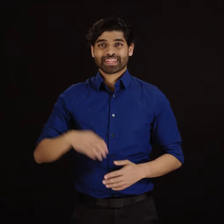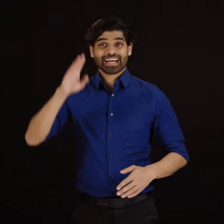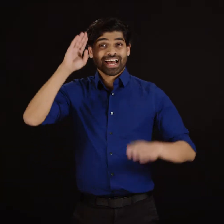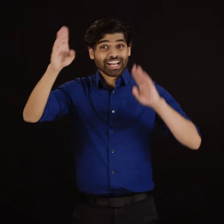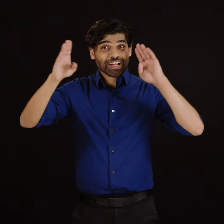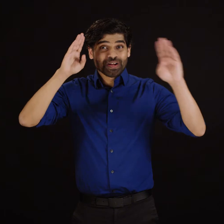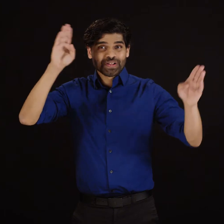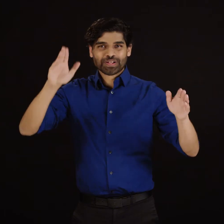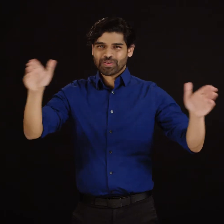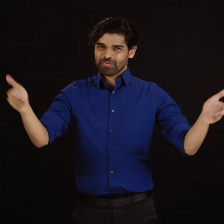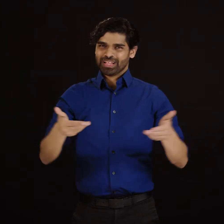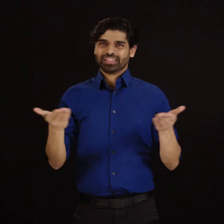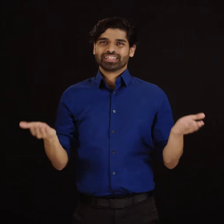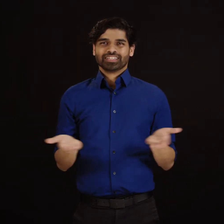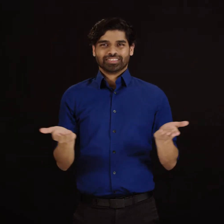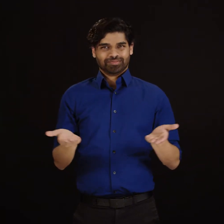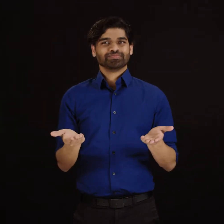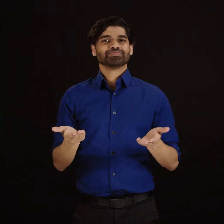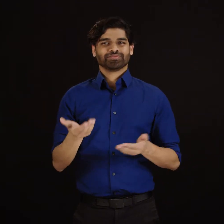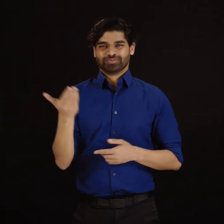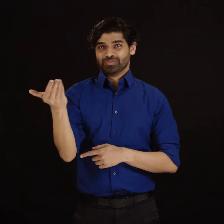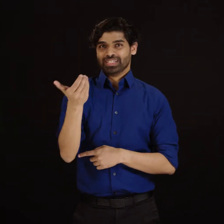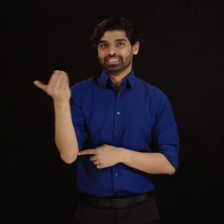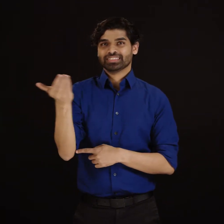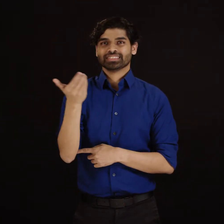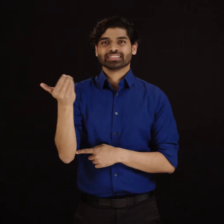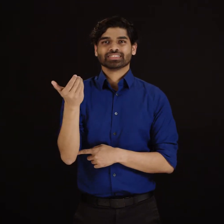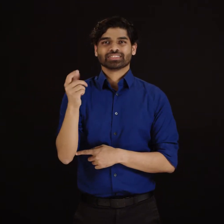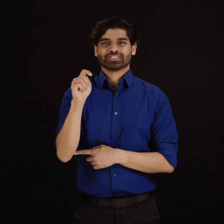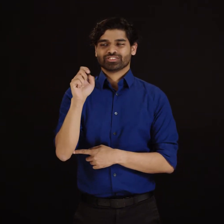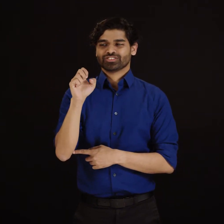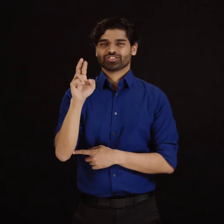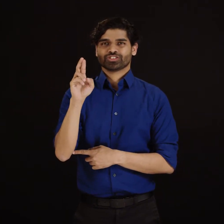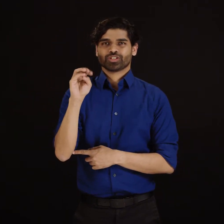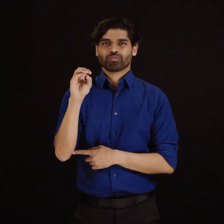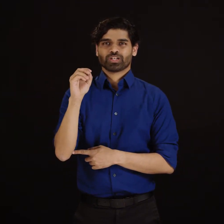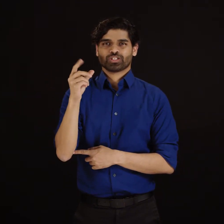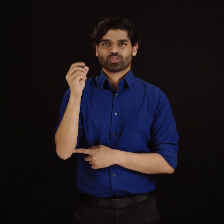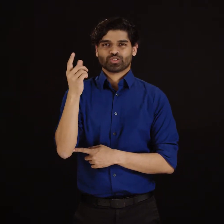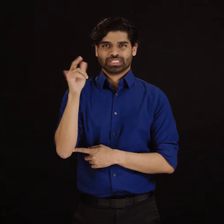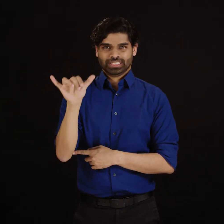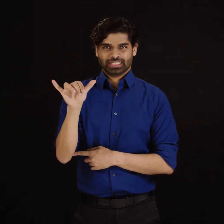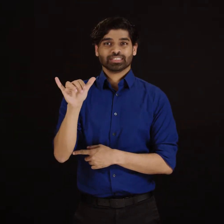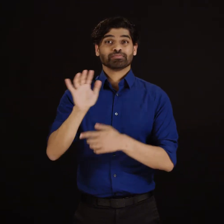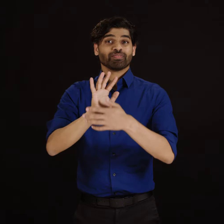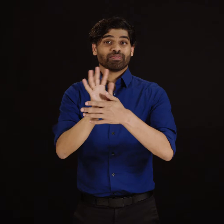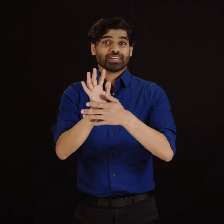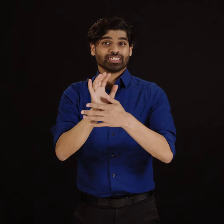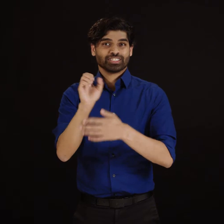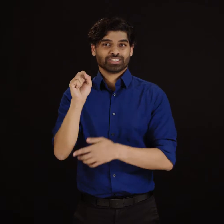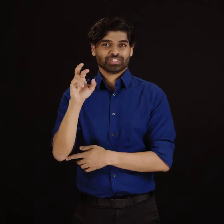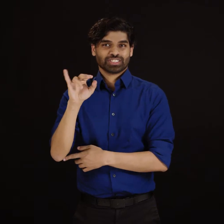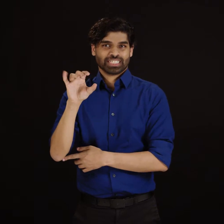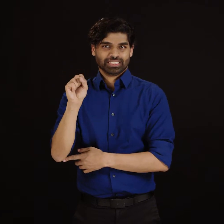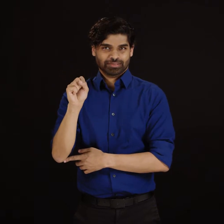Hello, and welcome to the Wireless Terminology video series. This video series is designed to support the